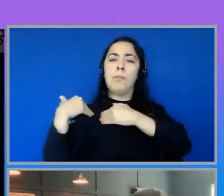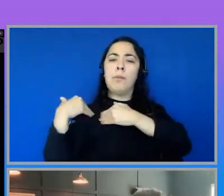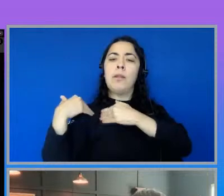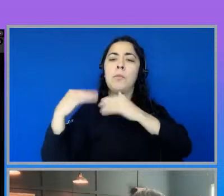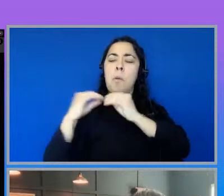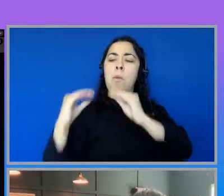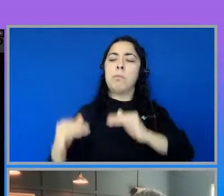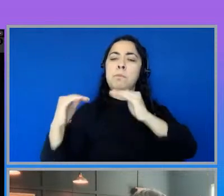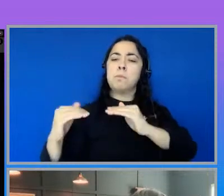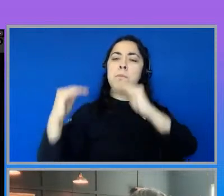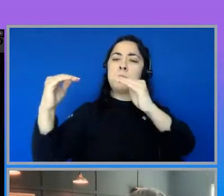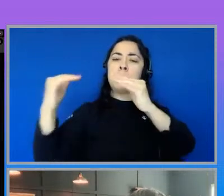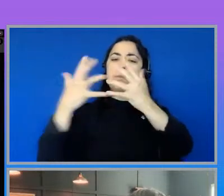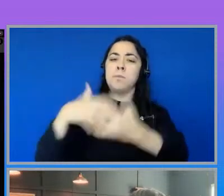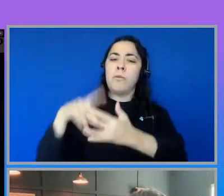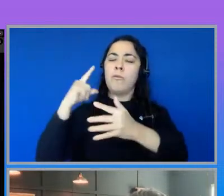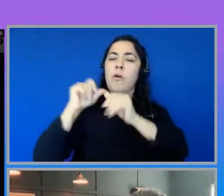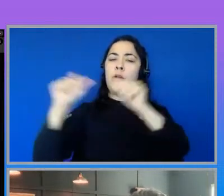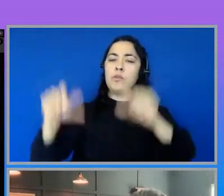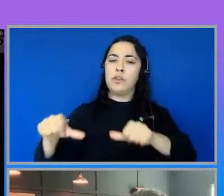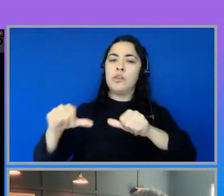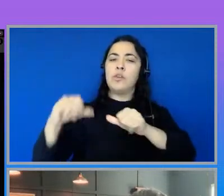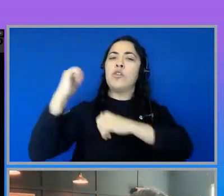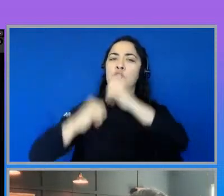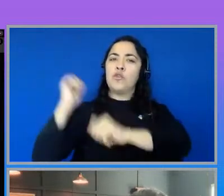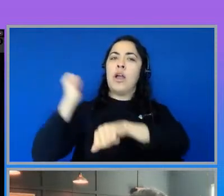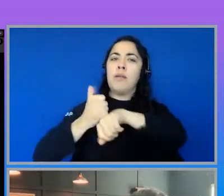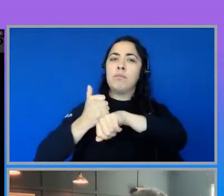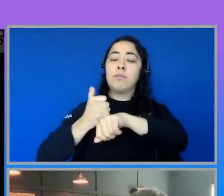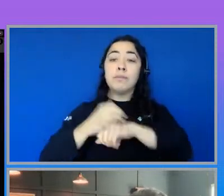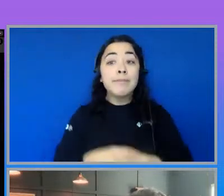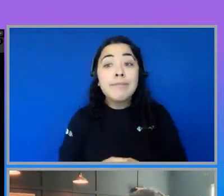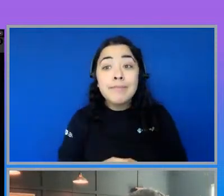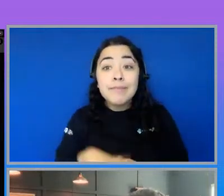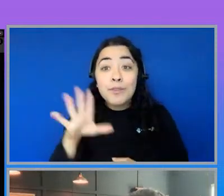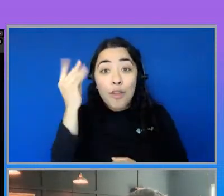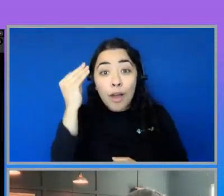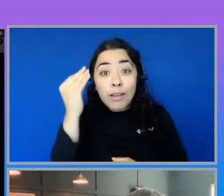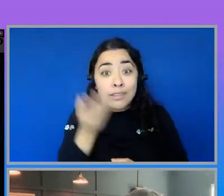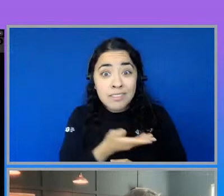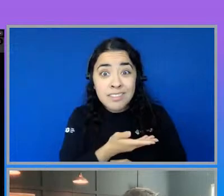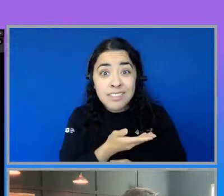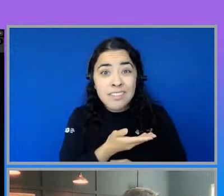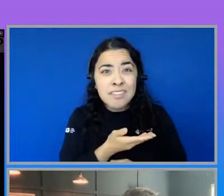architectural constructs. Anybody have any thoughts to